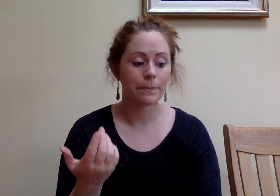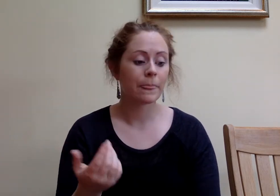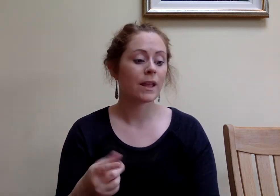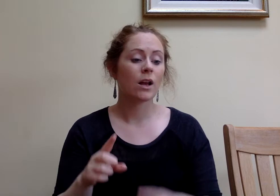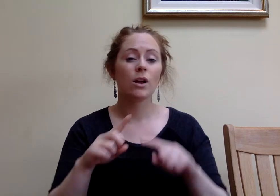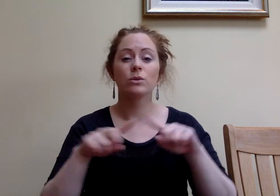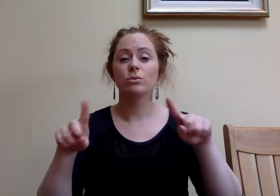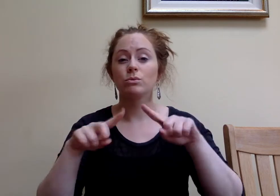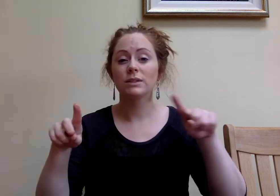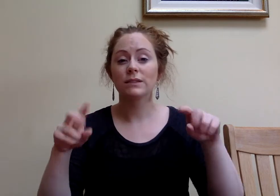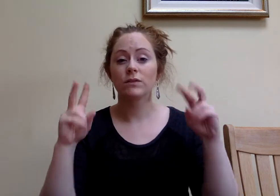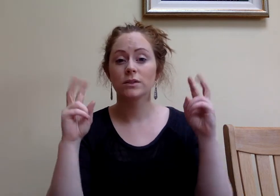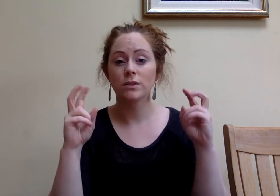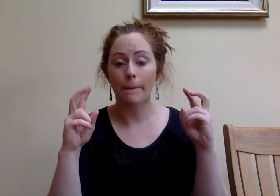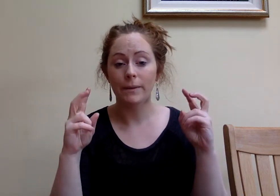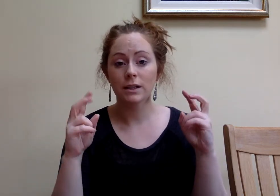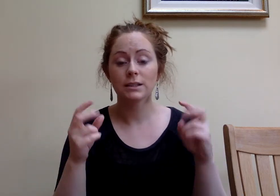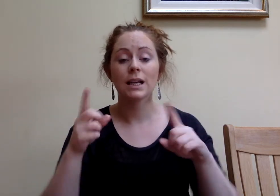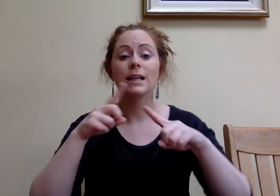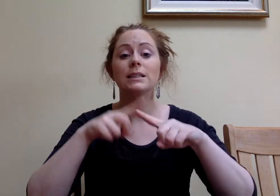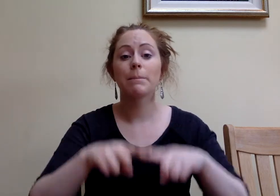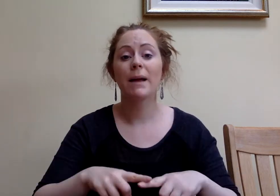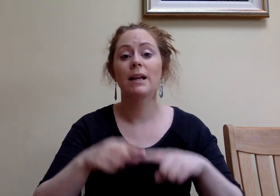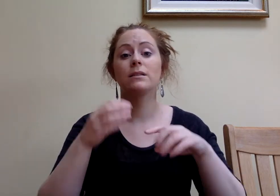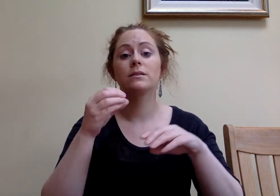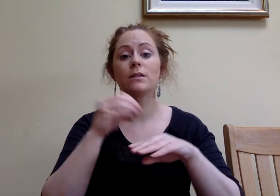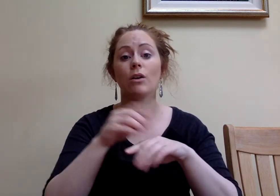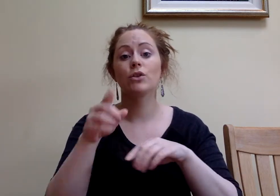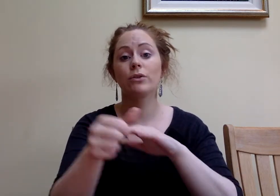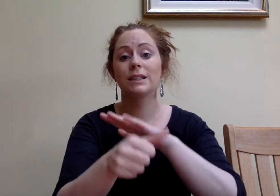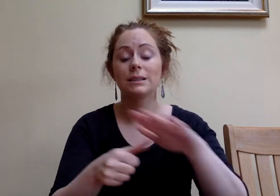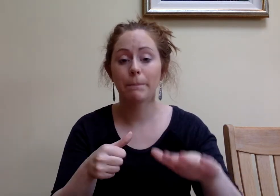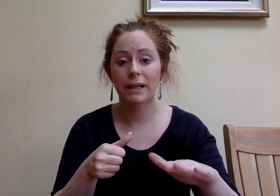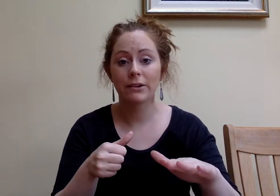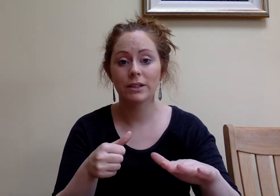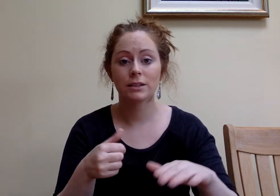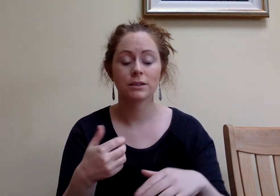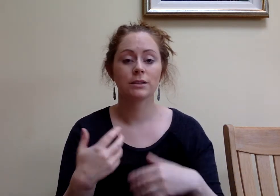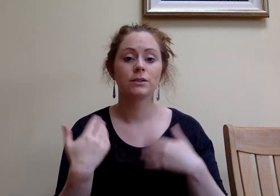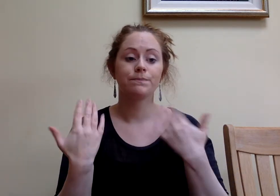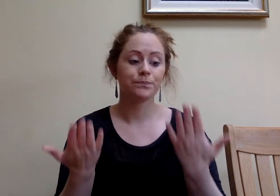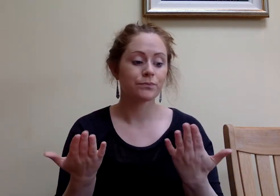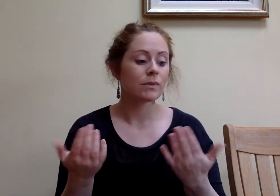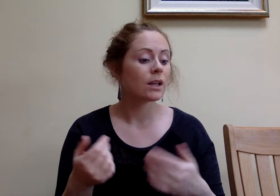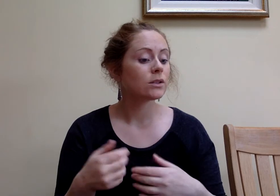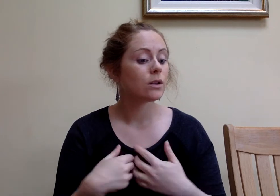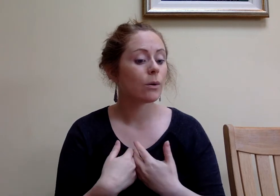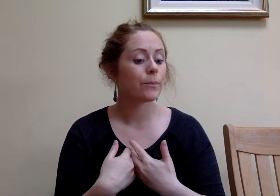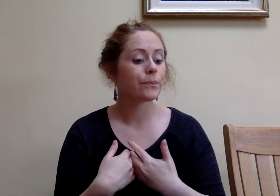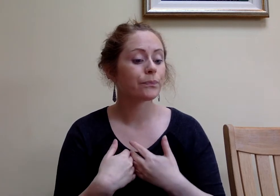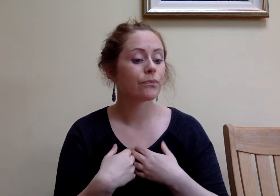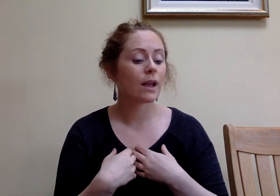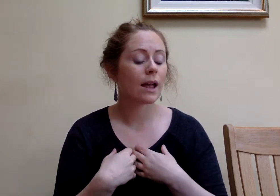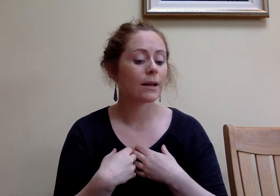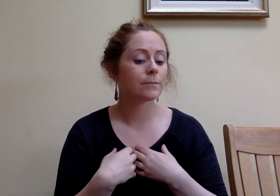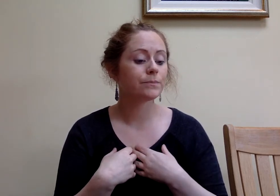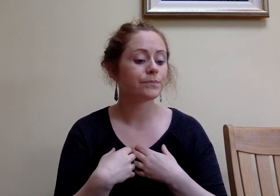So I am interested to know about different topics. But it depends on your personal experience and what you want to talk about.